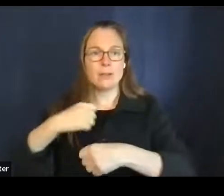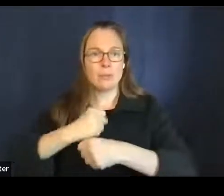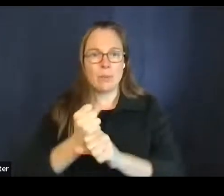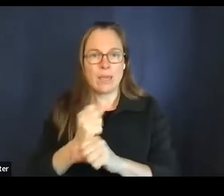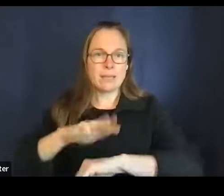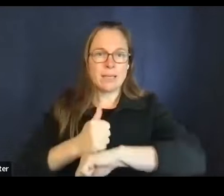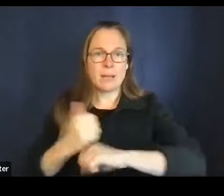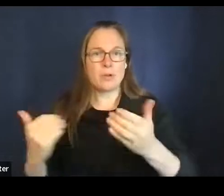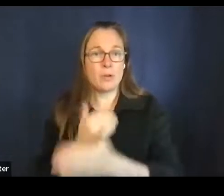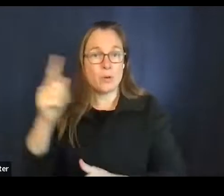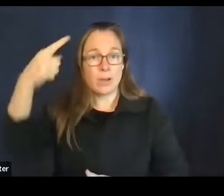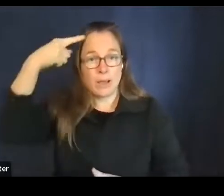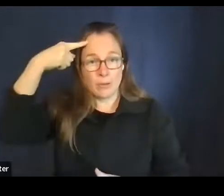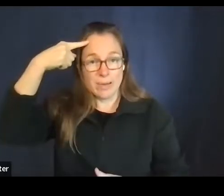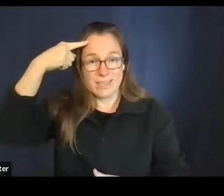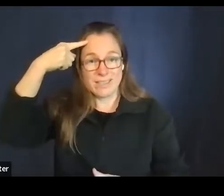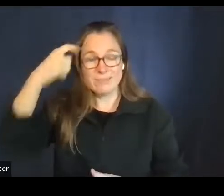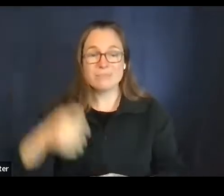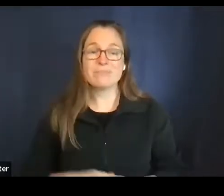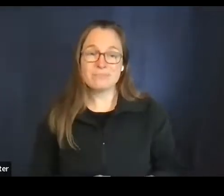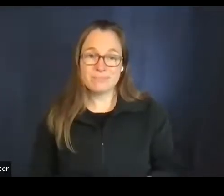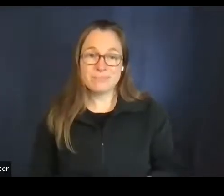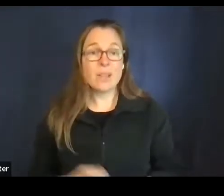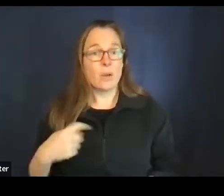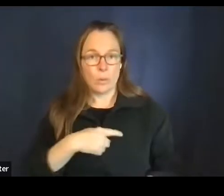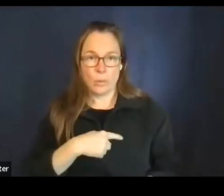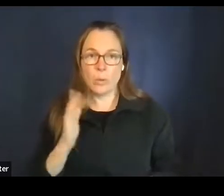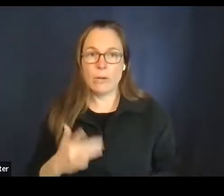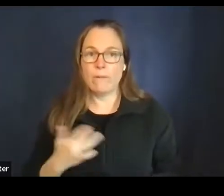and maybe most important, with urgency.